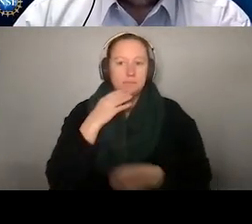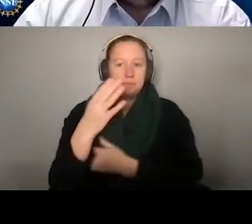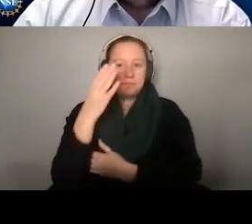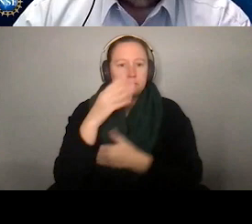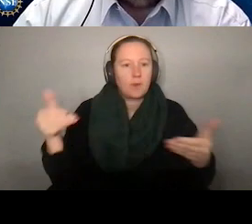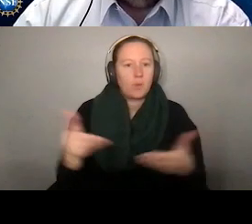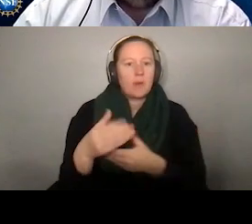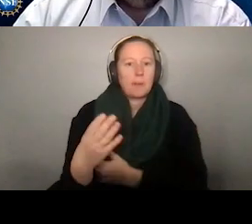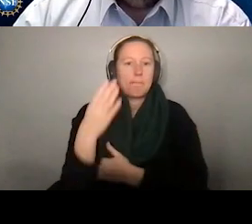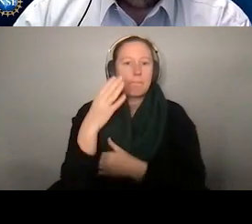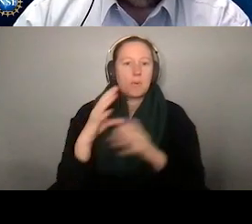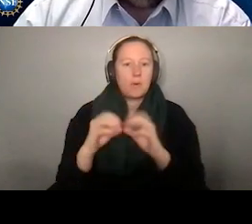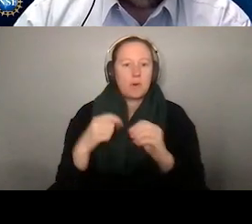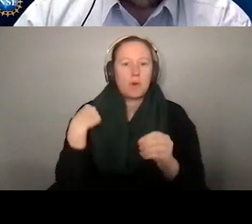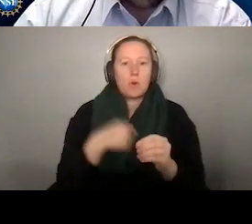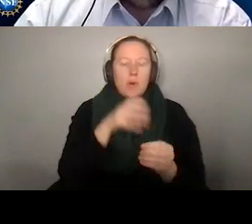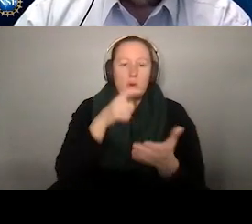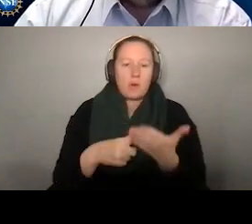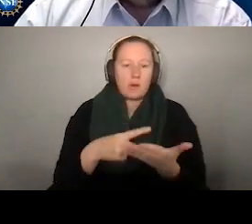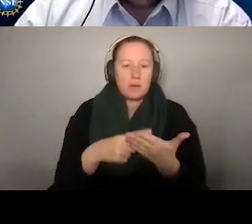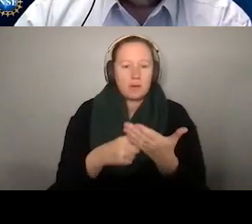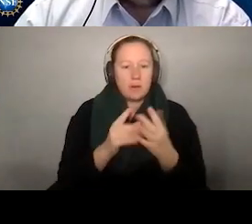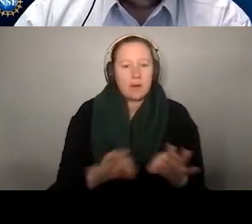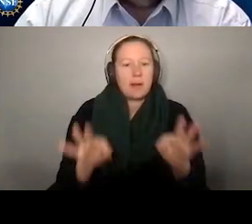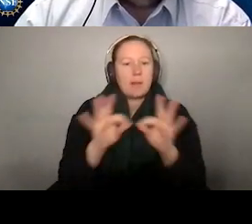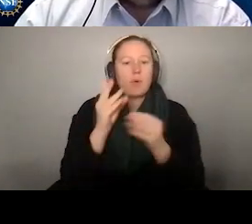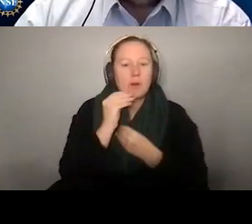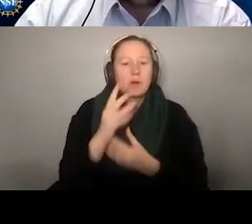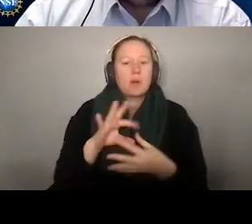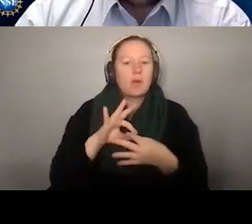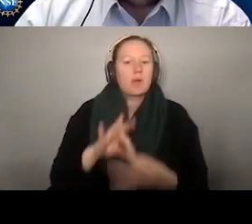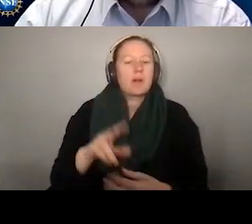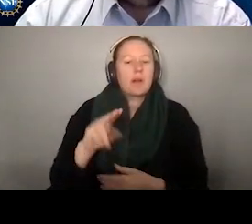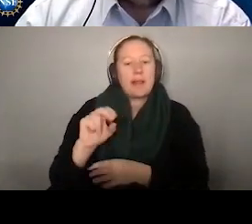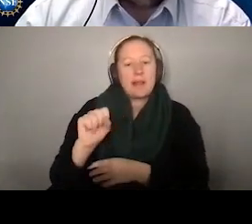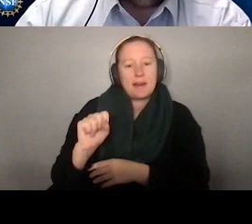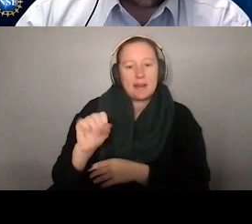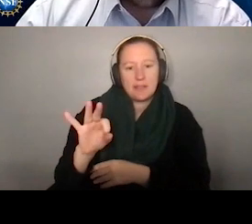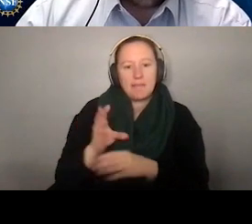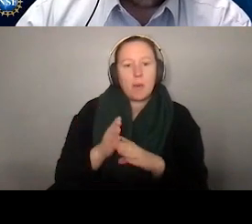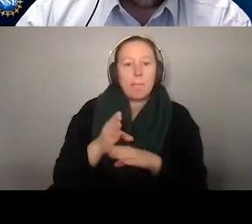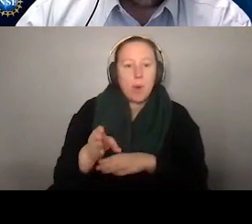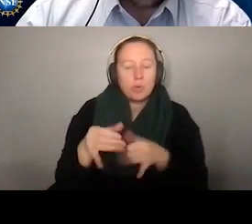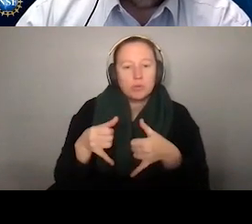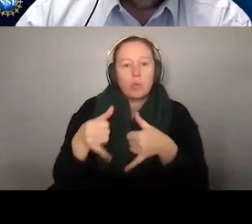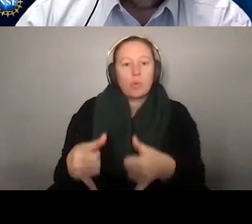our morning session where we will be discussing important information concerning NSF Post Award Financial Processes.